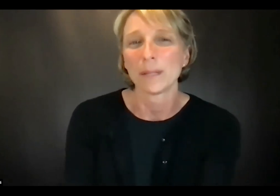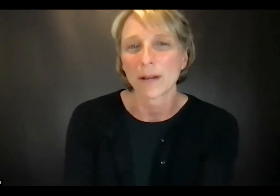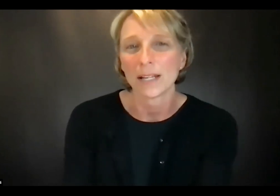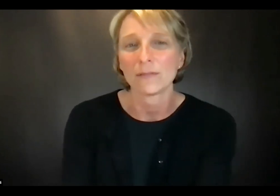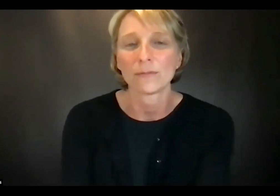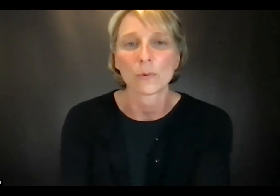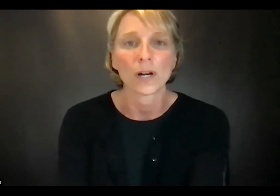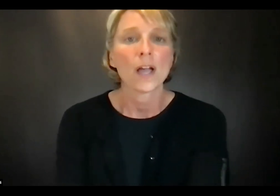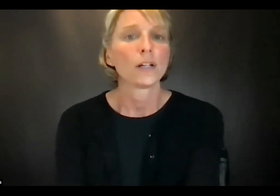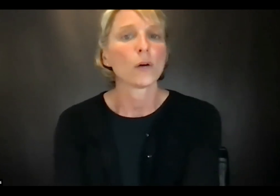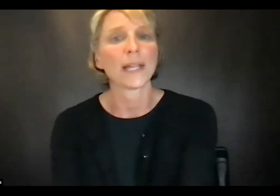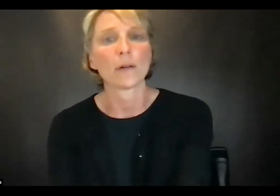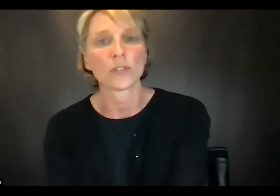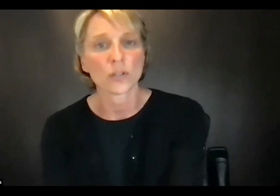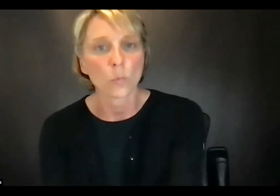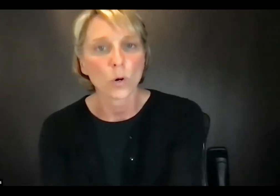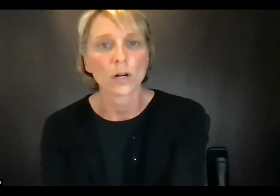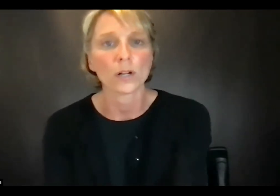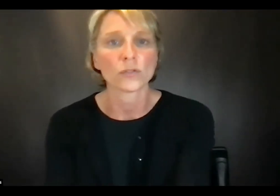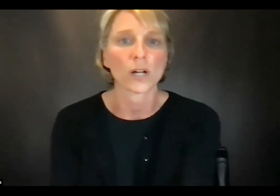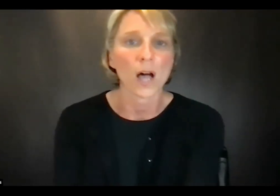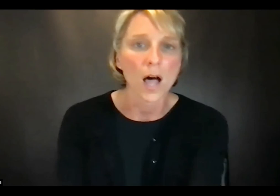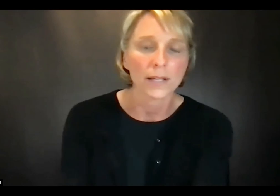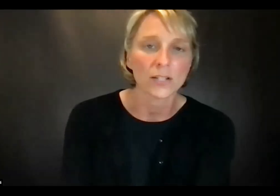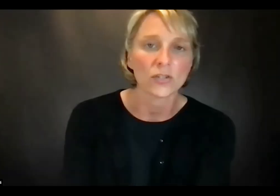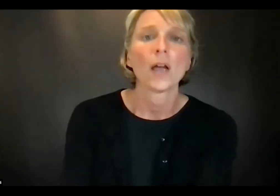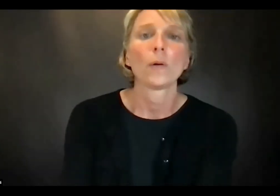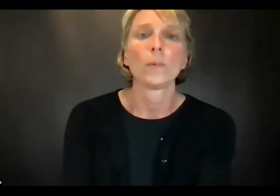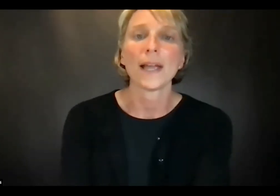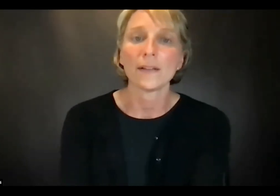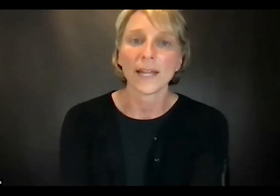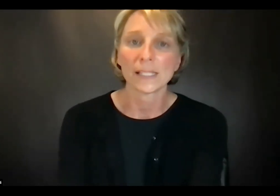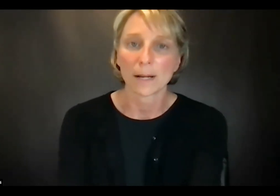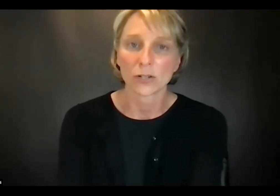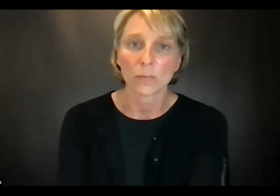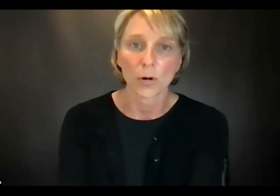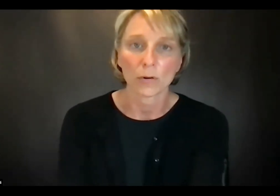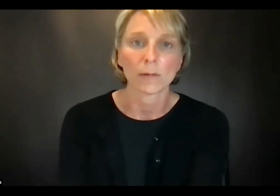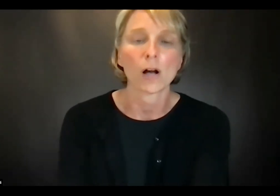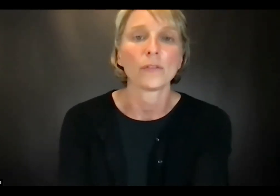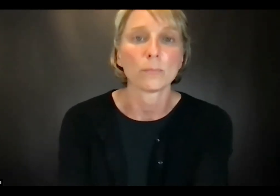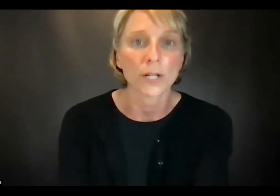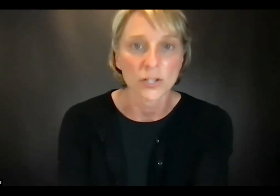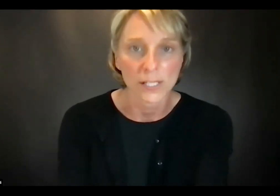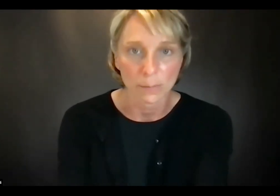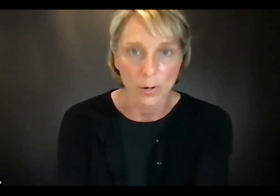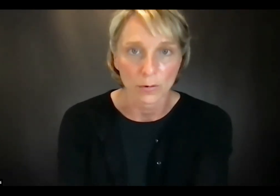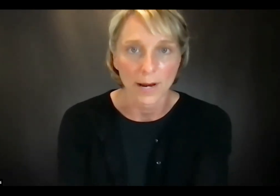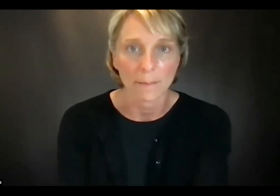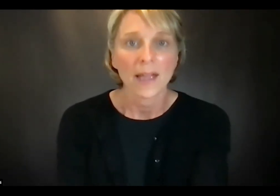ready for going out into the world or college. We have a special program called the Bridges Program.